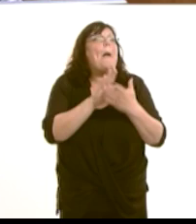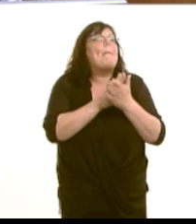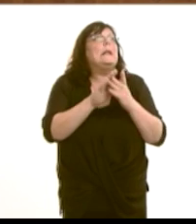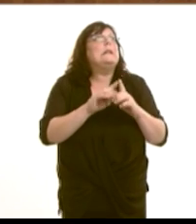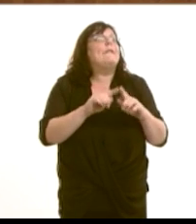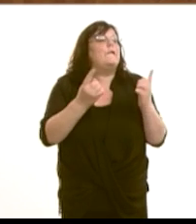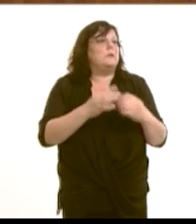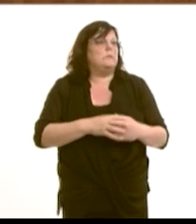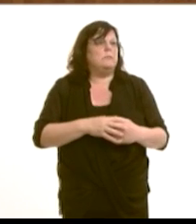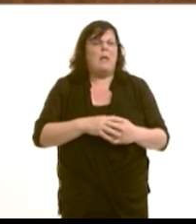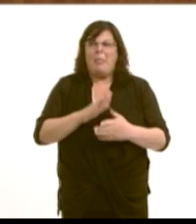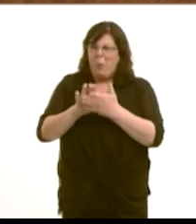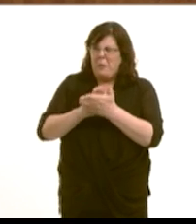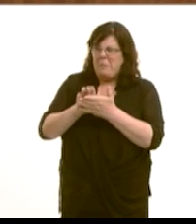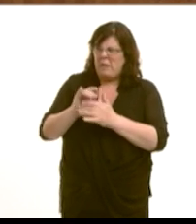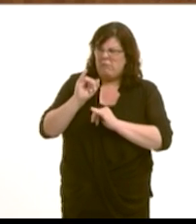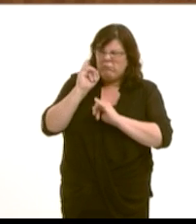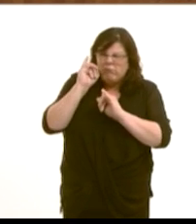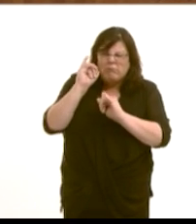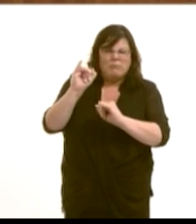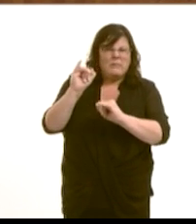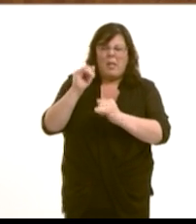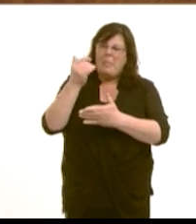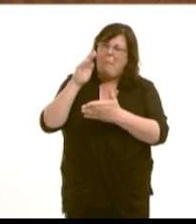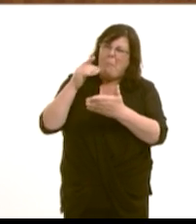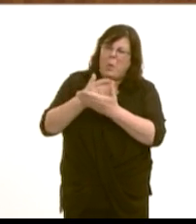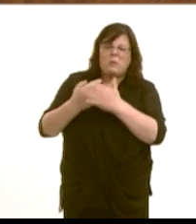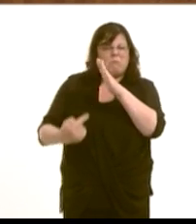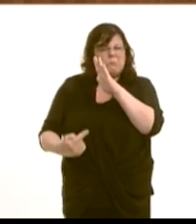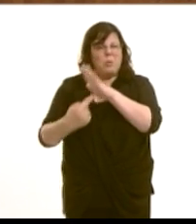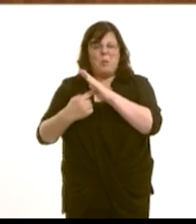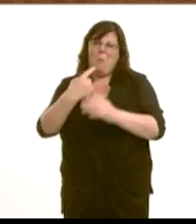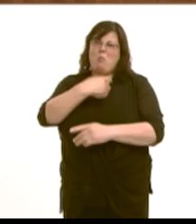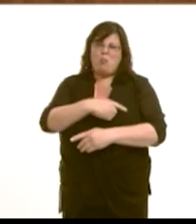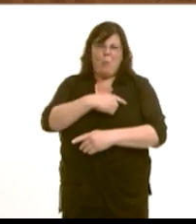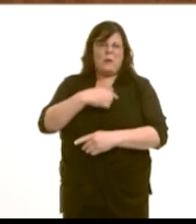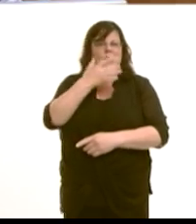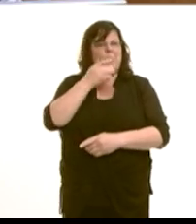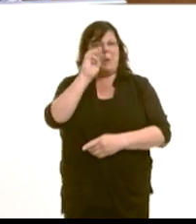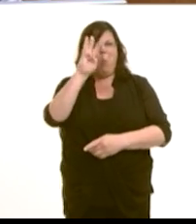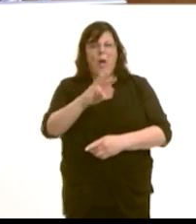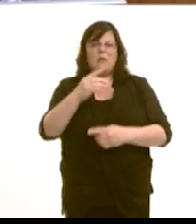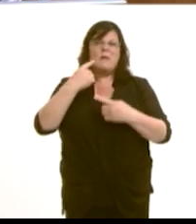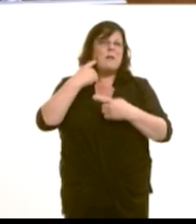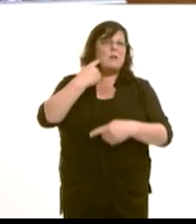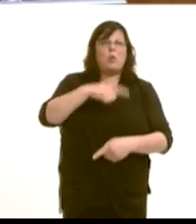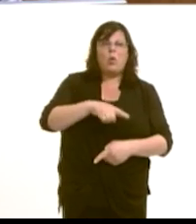That would mean a breach of the most fundamental pledge made to the people of Wales, and the people of Wales will hold those people to account.